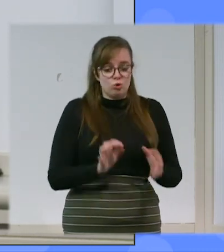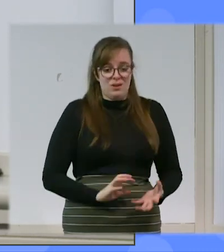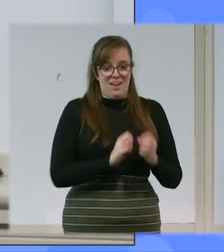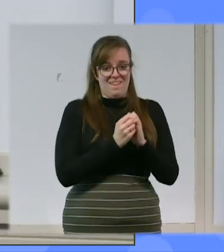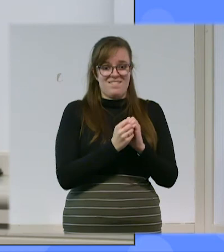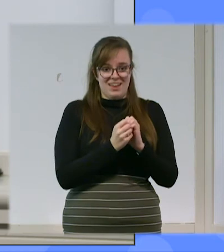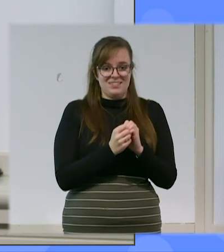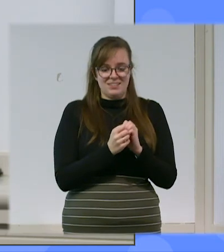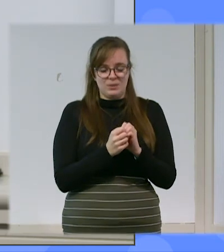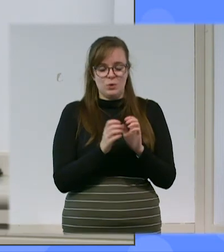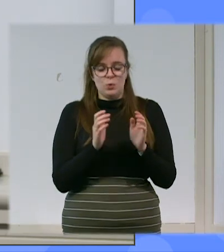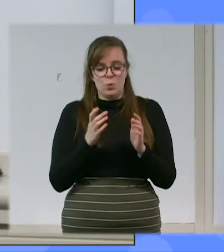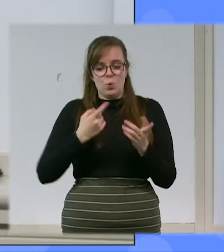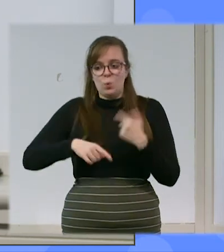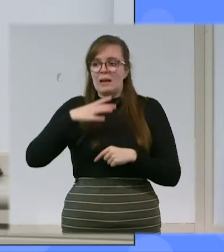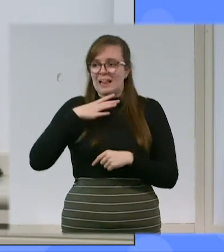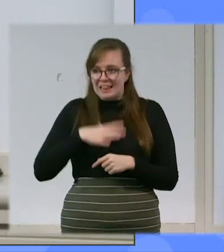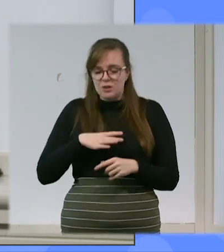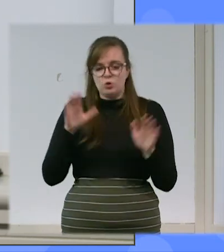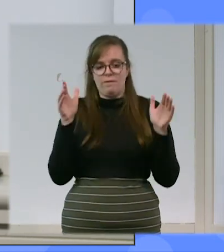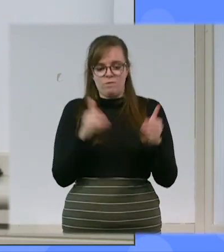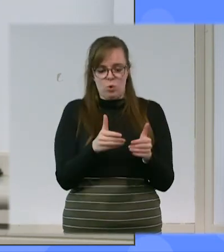that circle we need to turn our attention to the nature of our economic